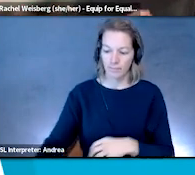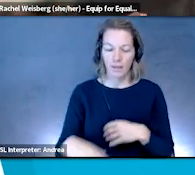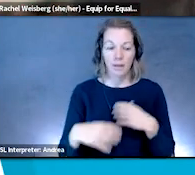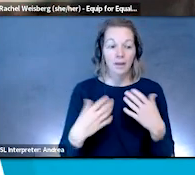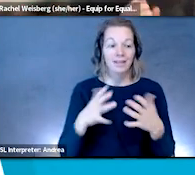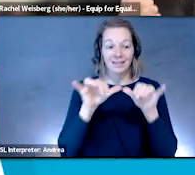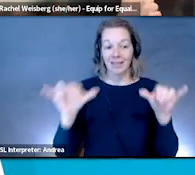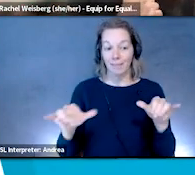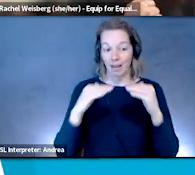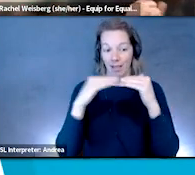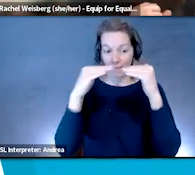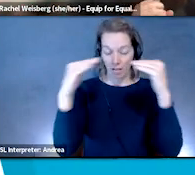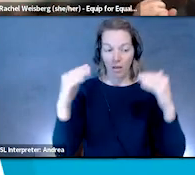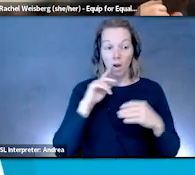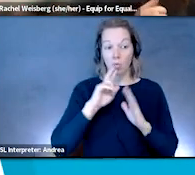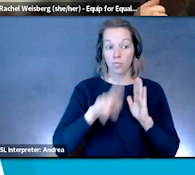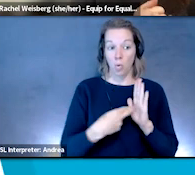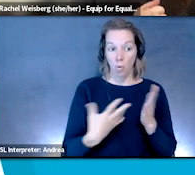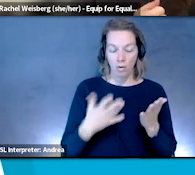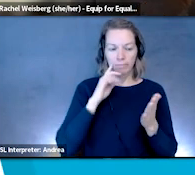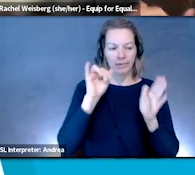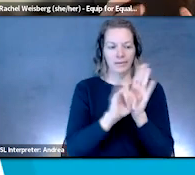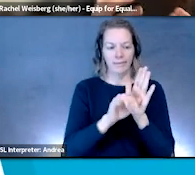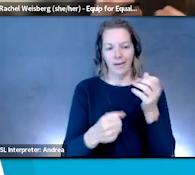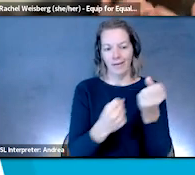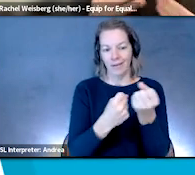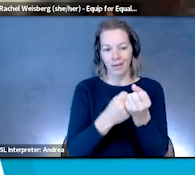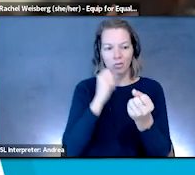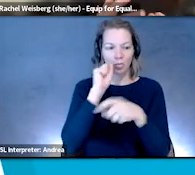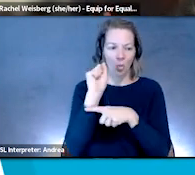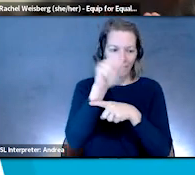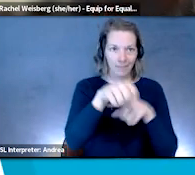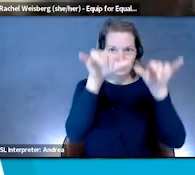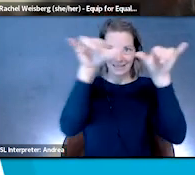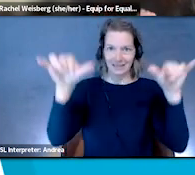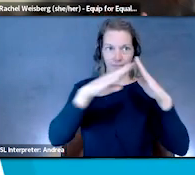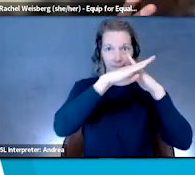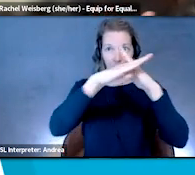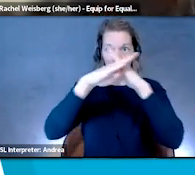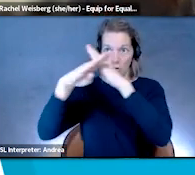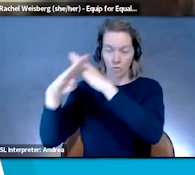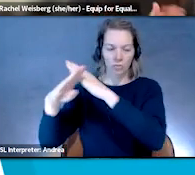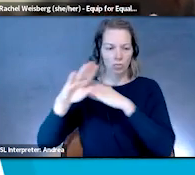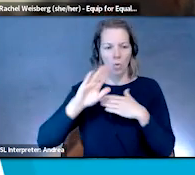THE C IL, THE TRANSITION WORLD ALL OF THE IMPORTANT THINGS FROM A SYSTEMIC